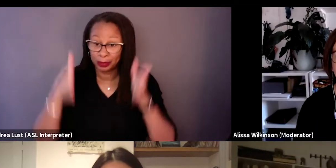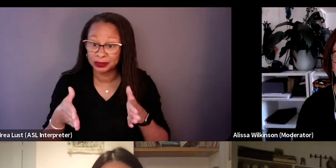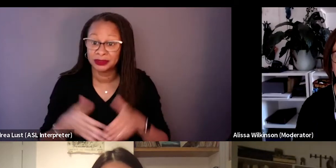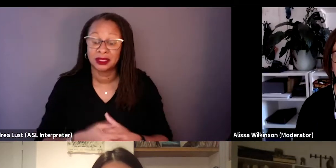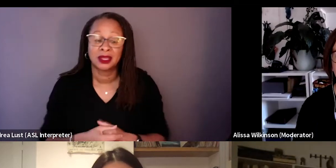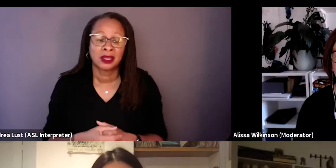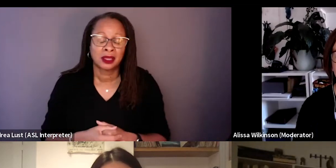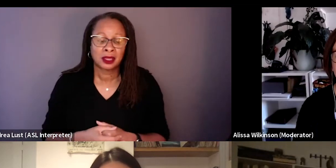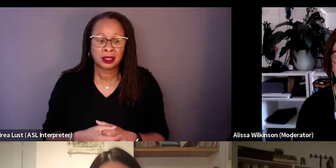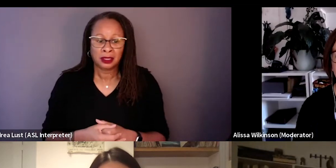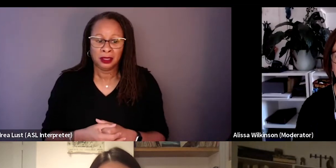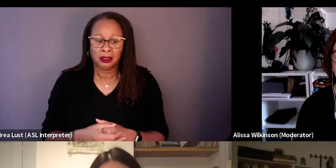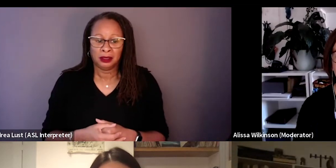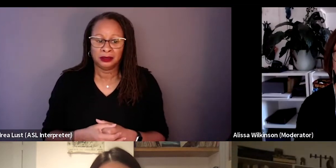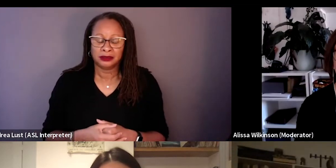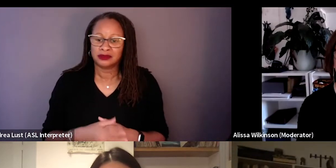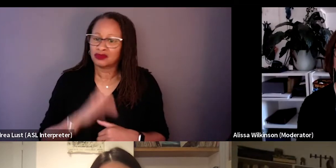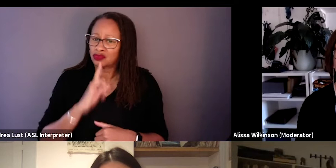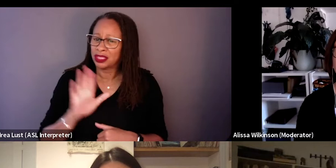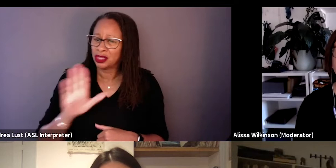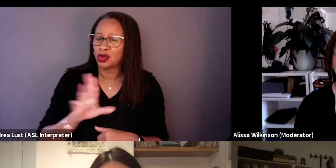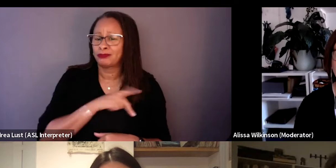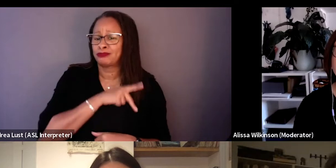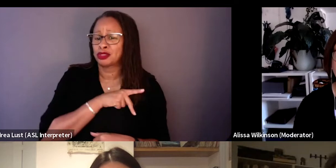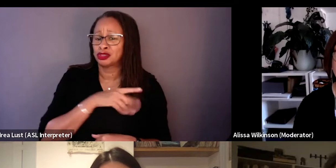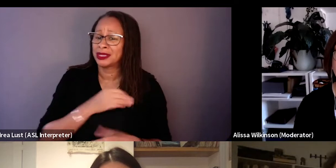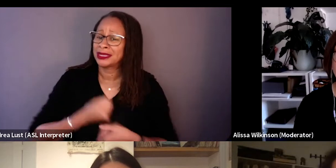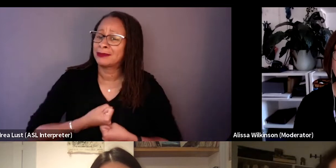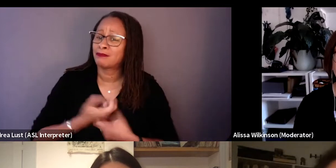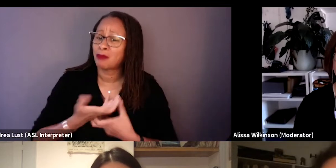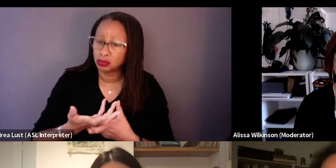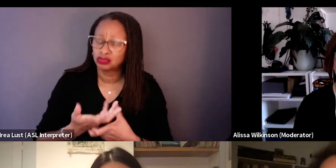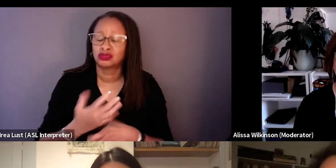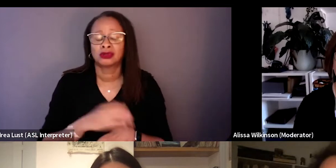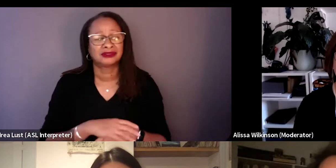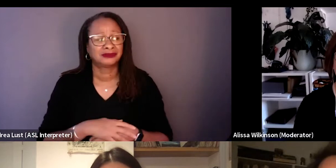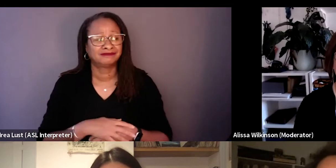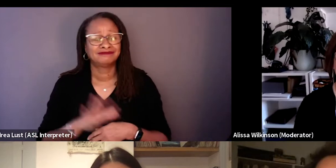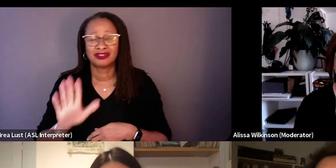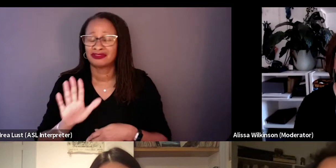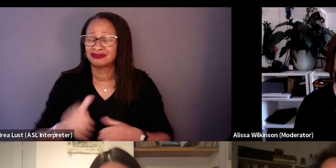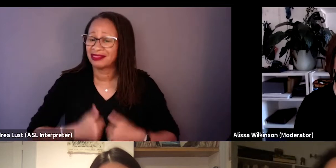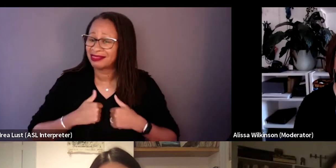but as well to her personal and emotional life, something which is really, really, really hard to get.